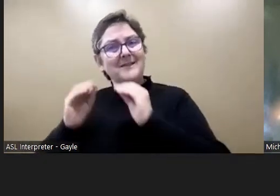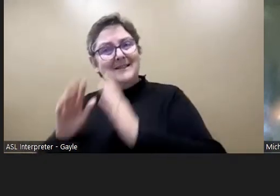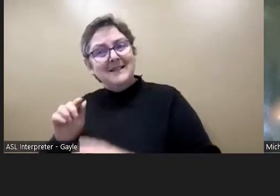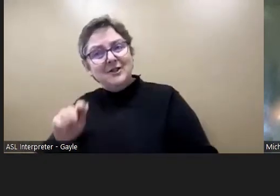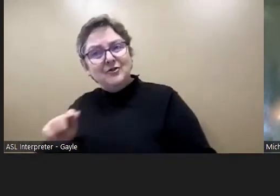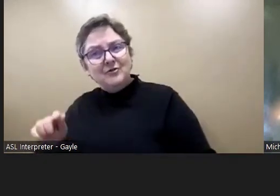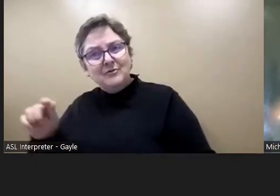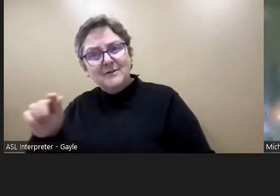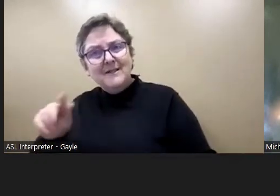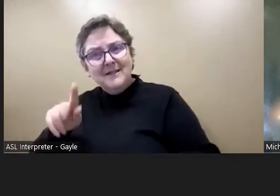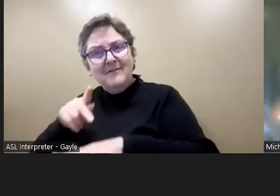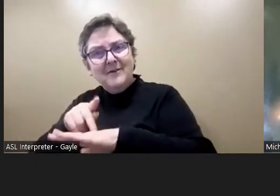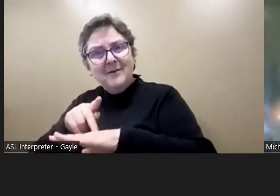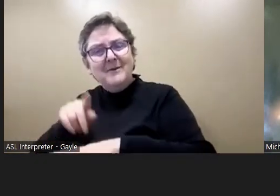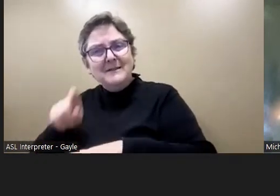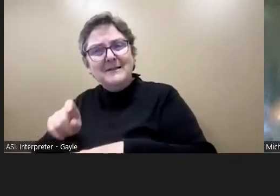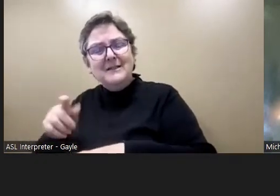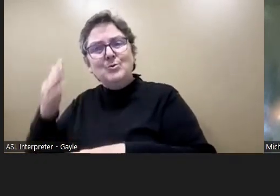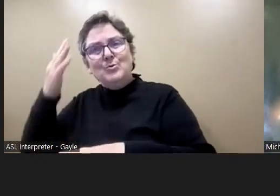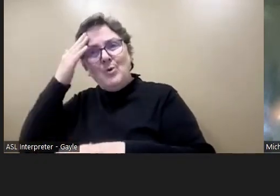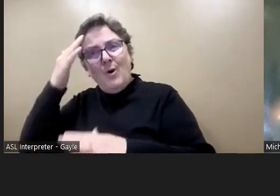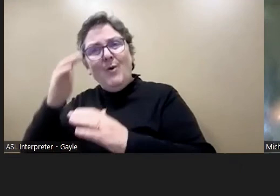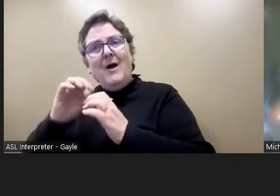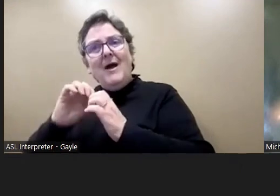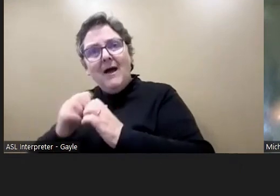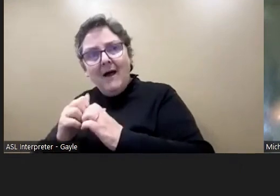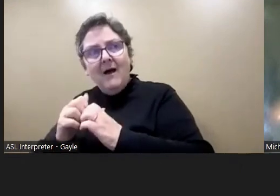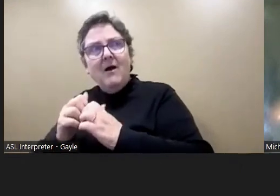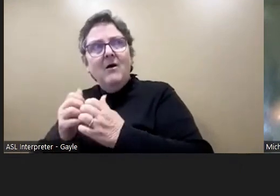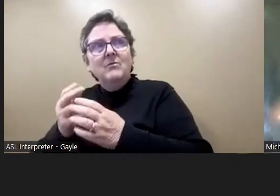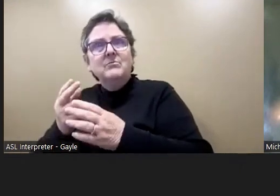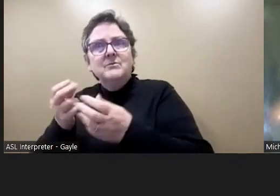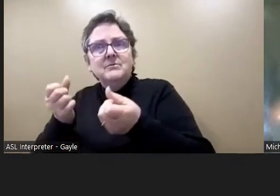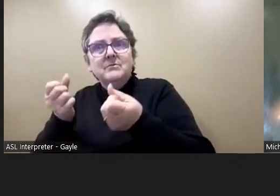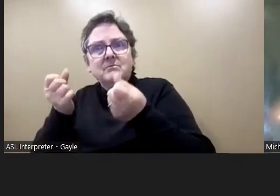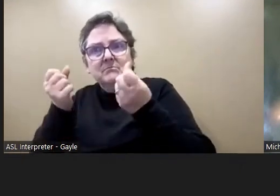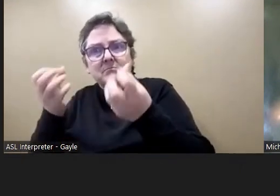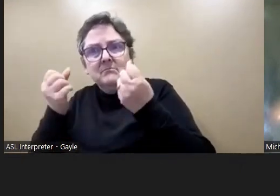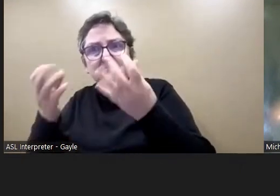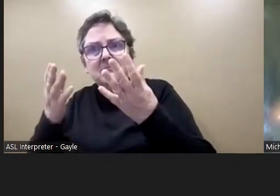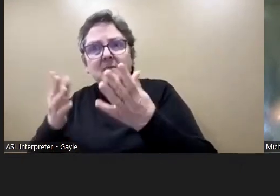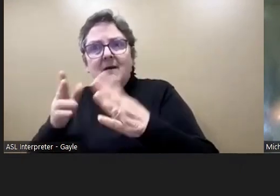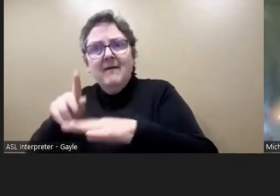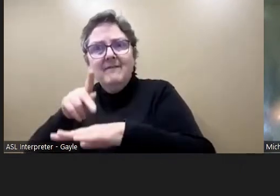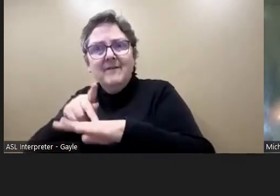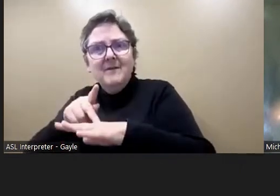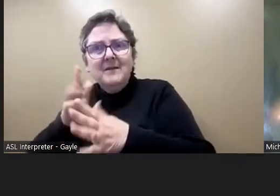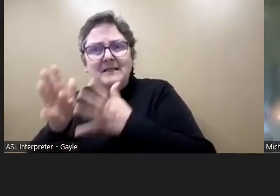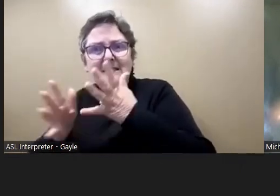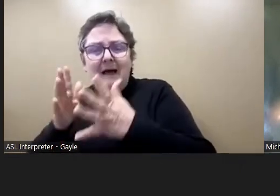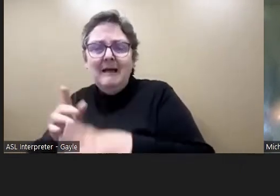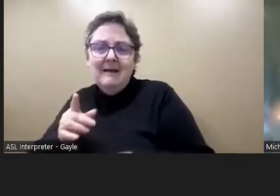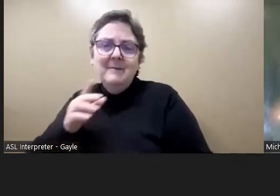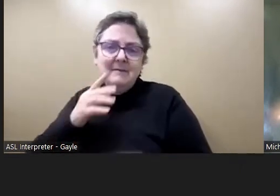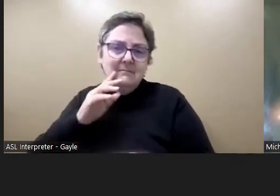or not yet to use Filipino sign language. I think Michael can say more about it.